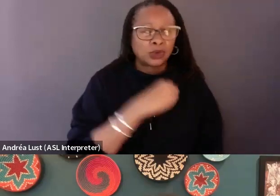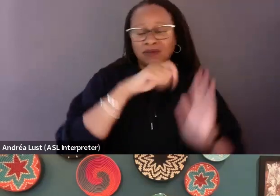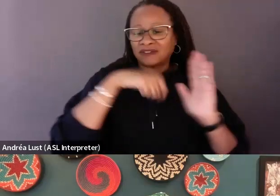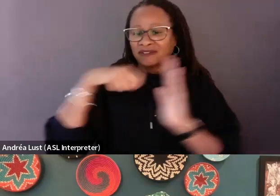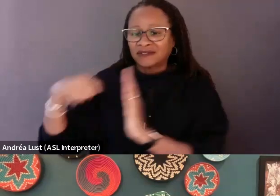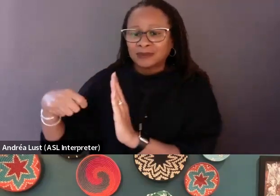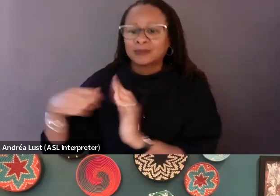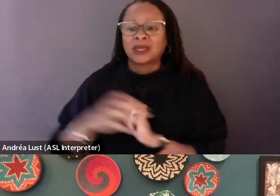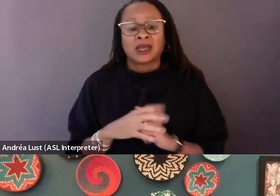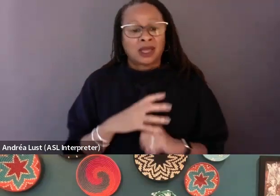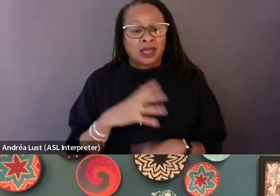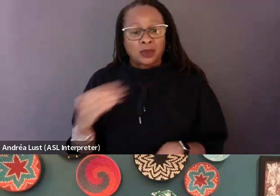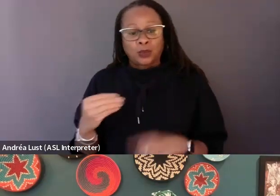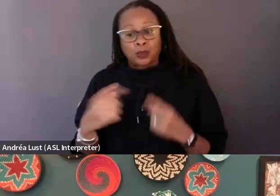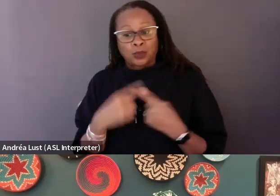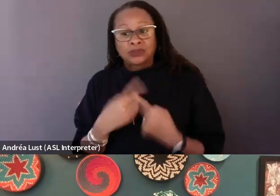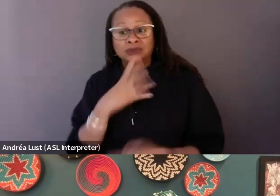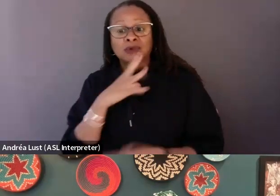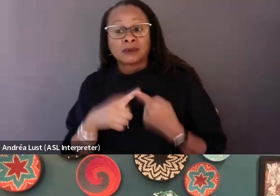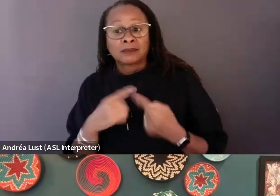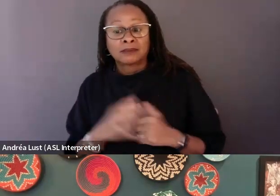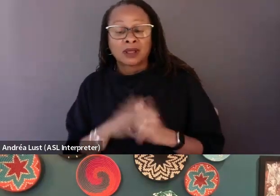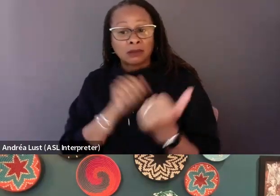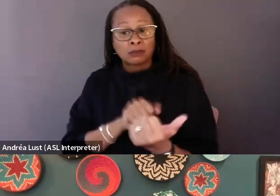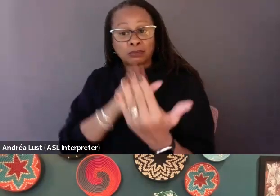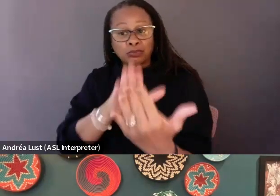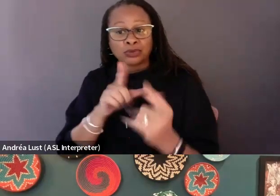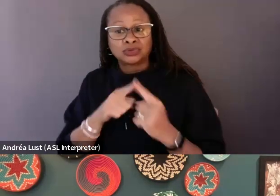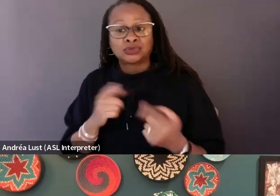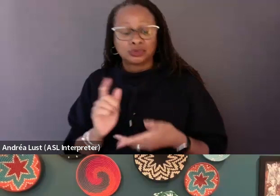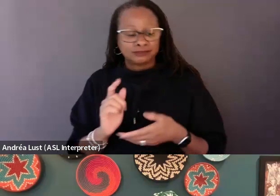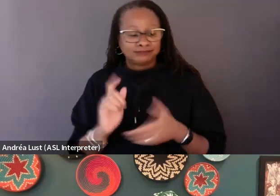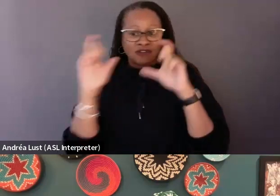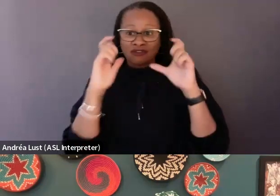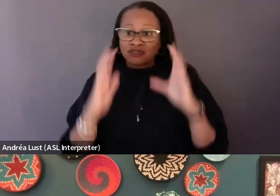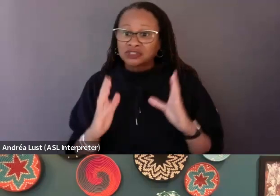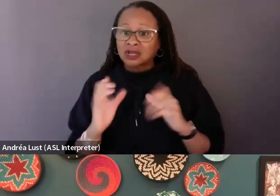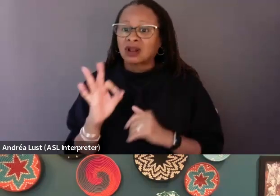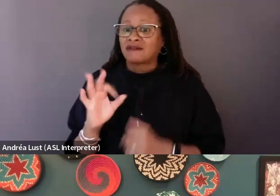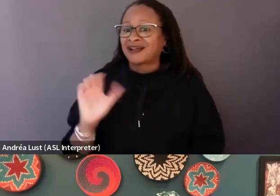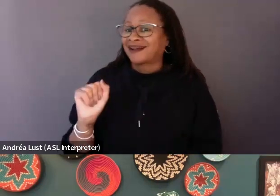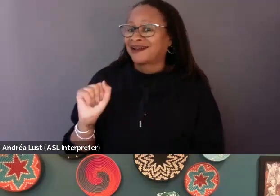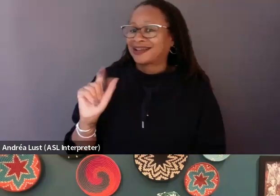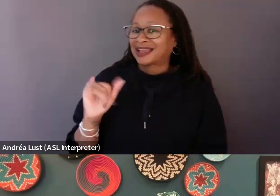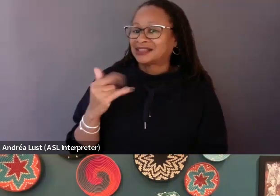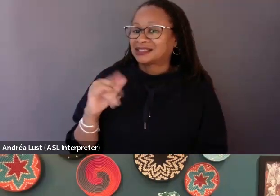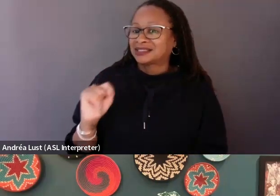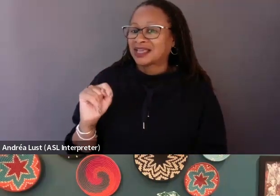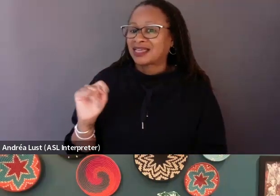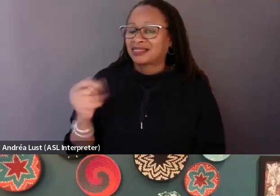Can you talk about the approach to the photography of "Against the Tide?" Absolutely.